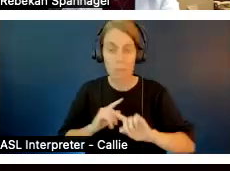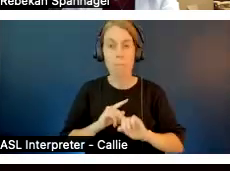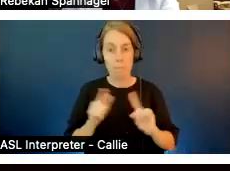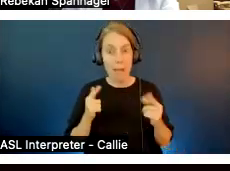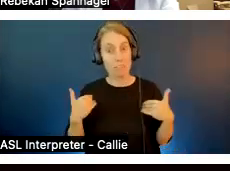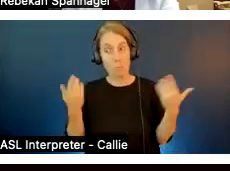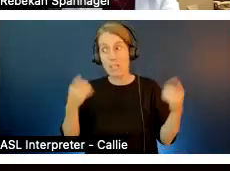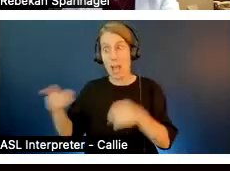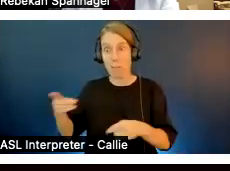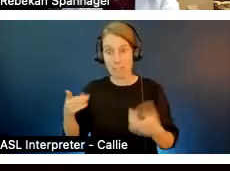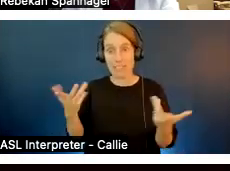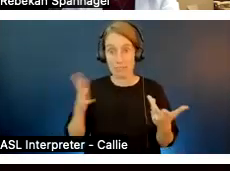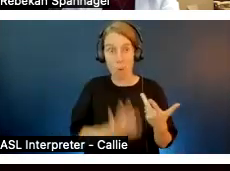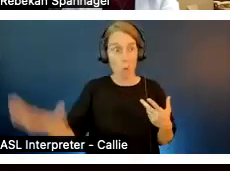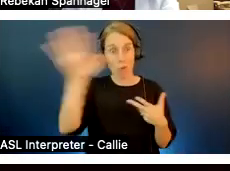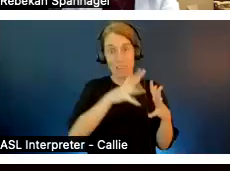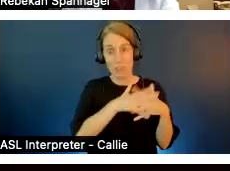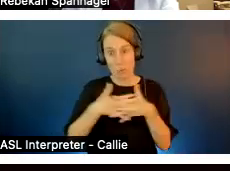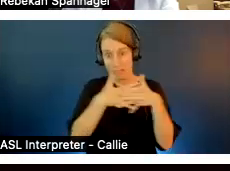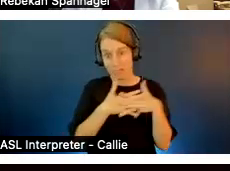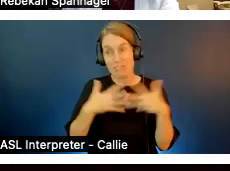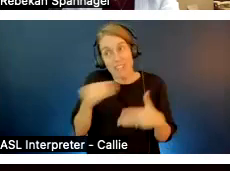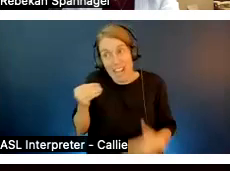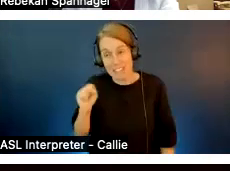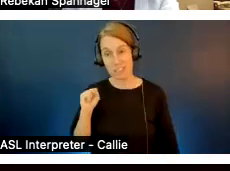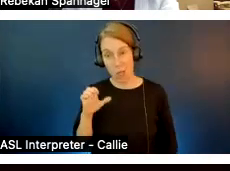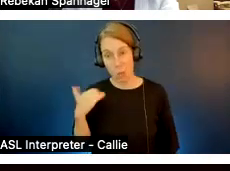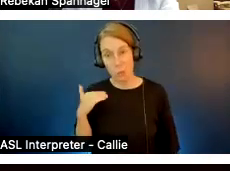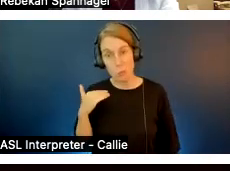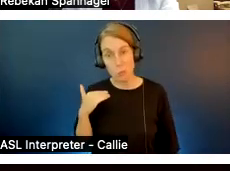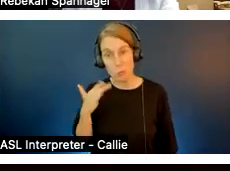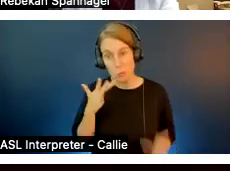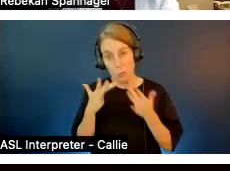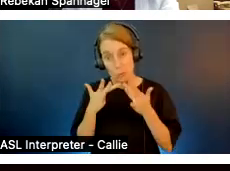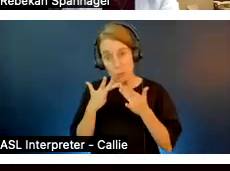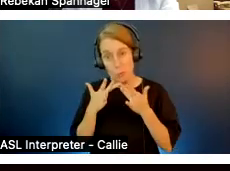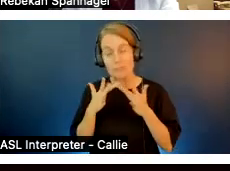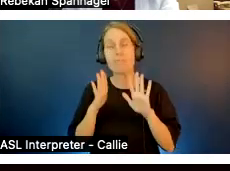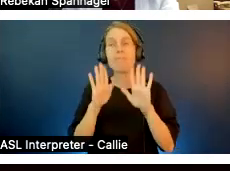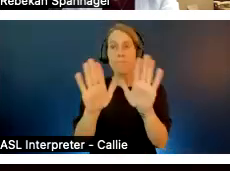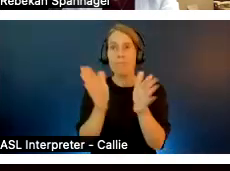across the nation um i would say that one of the things that you need to do is make sure that